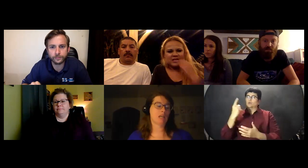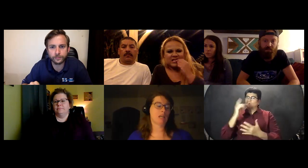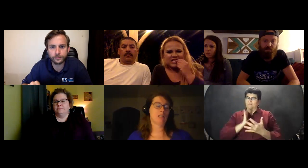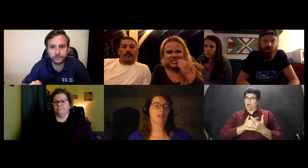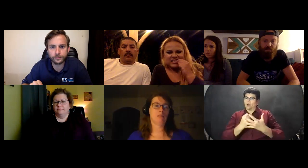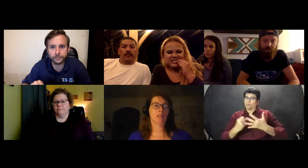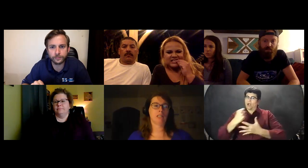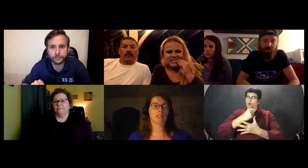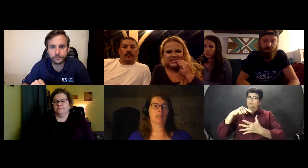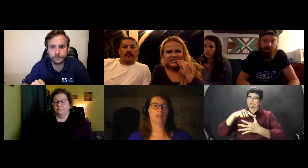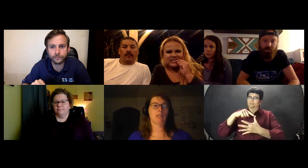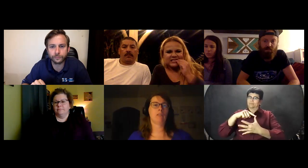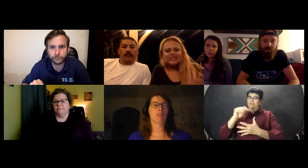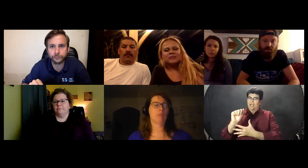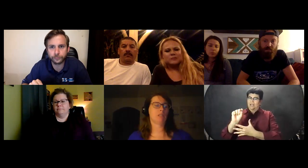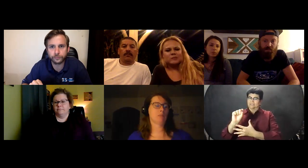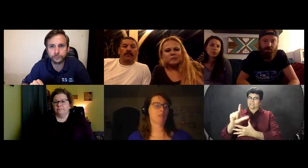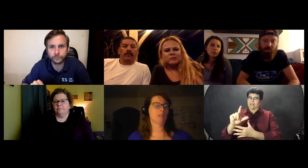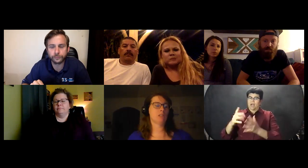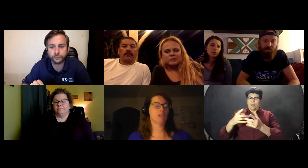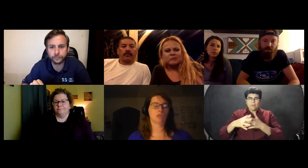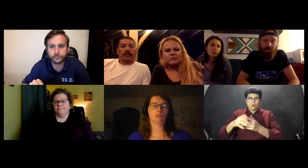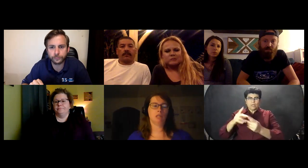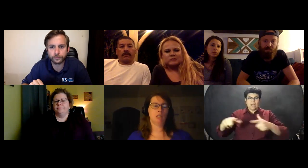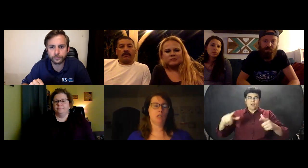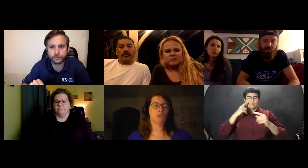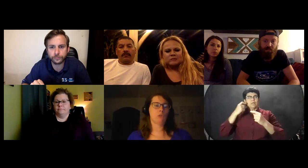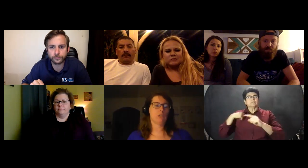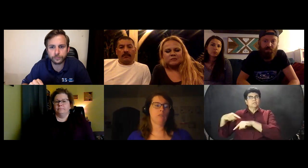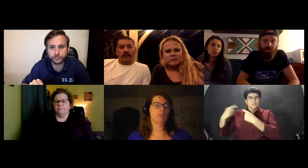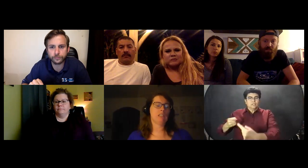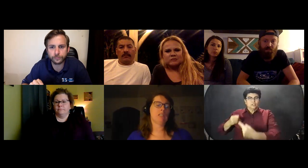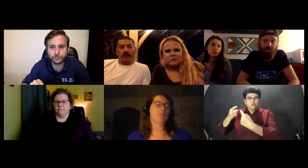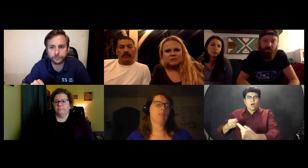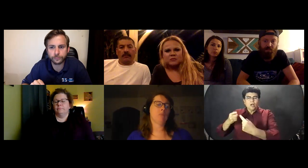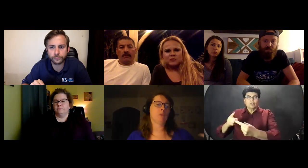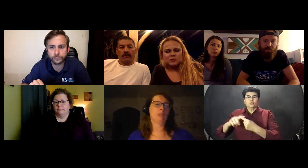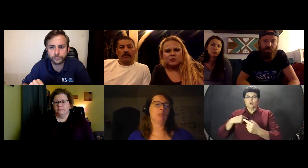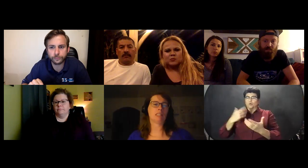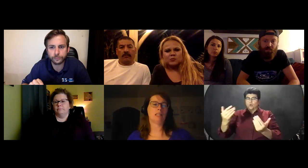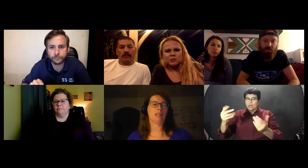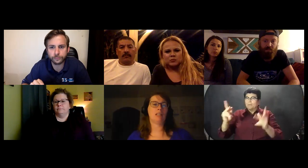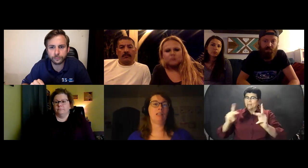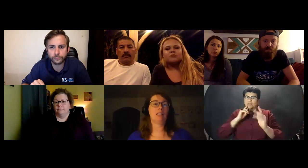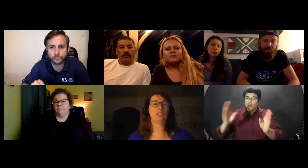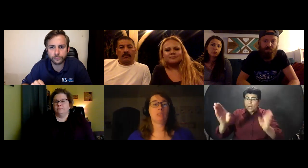in american sign language because it was such a struggle to even get